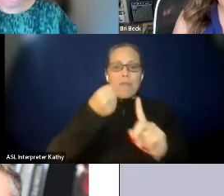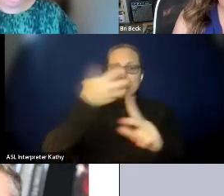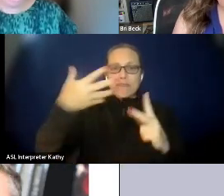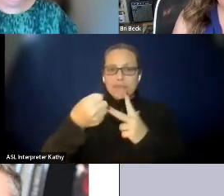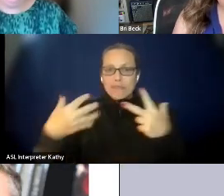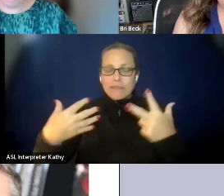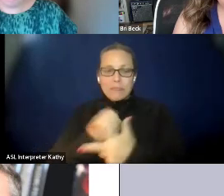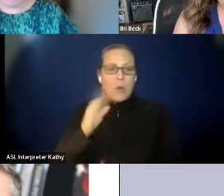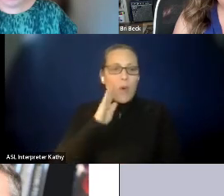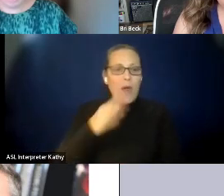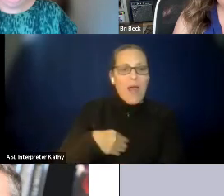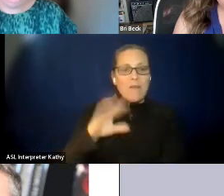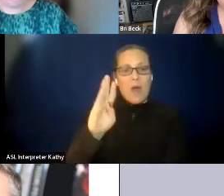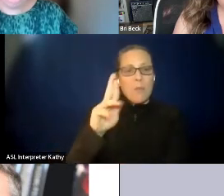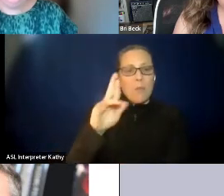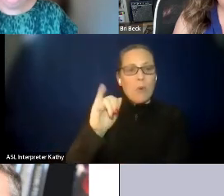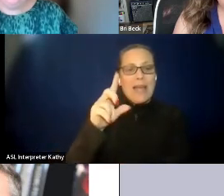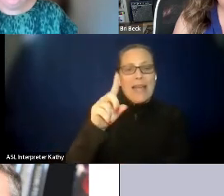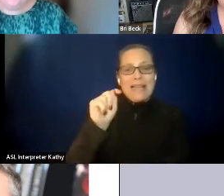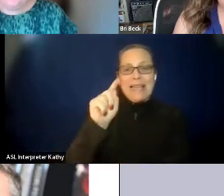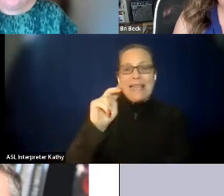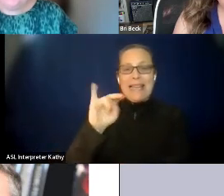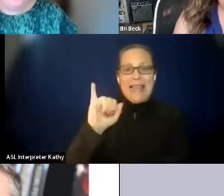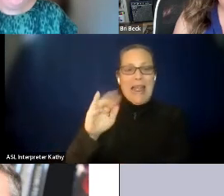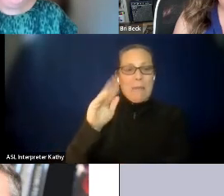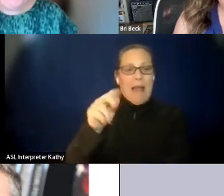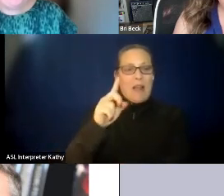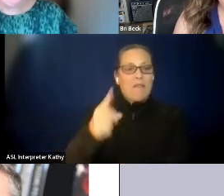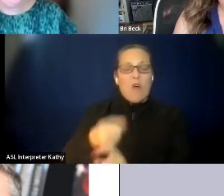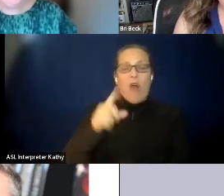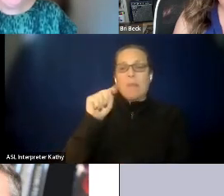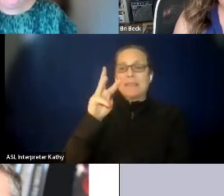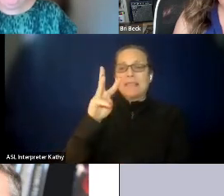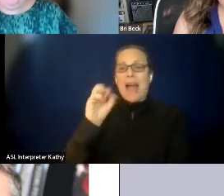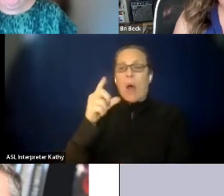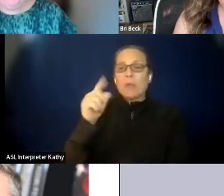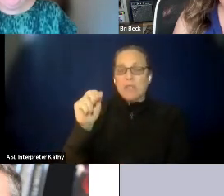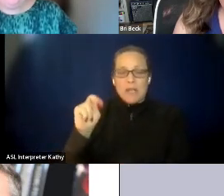conversation following Bri's main presentation. We will have Brittni